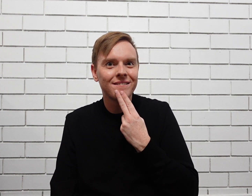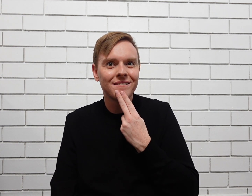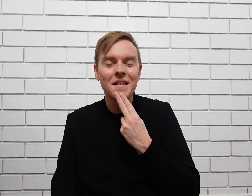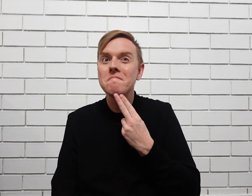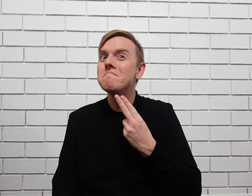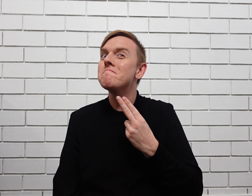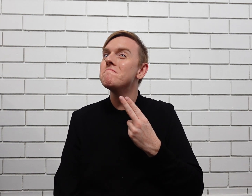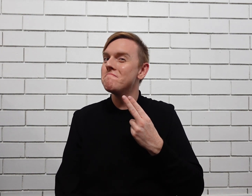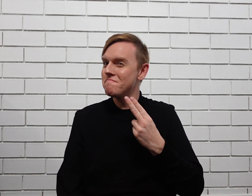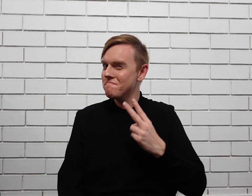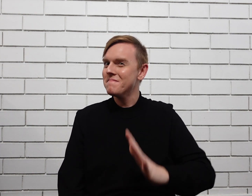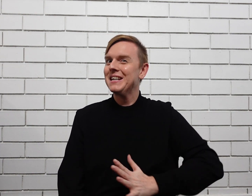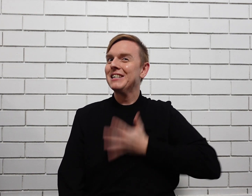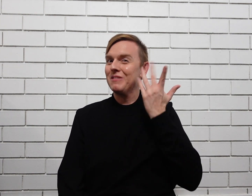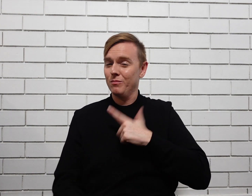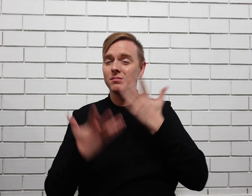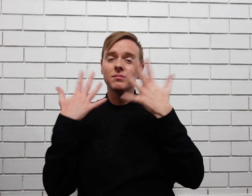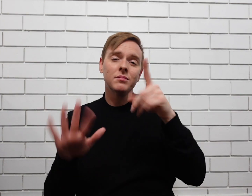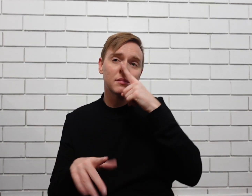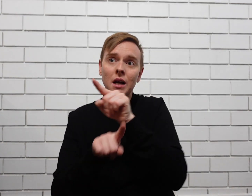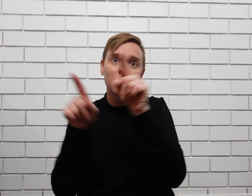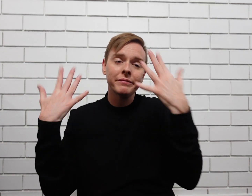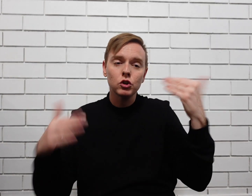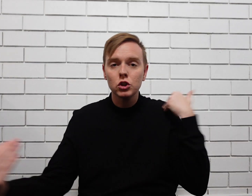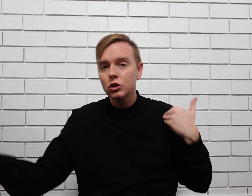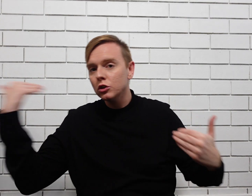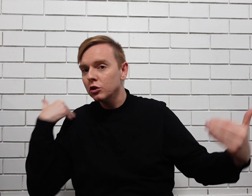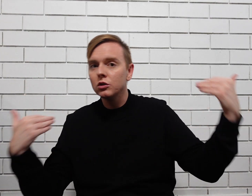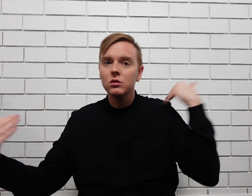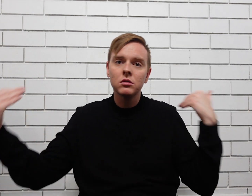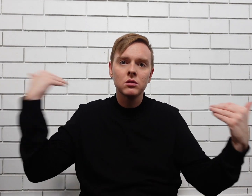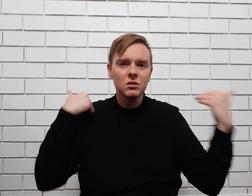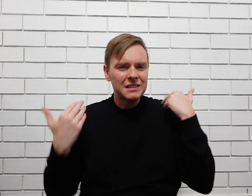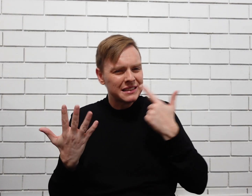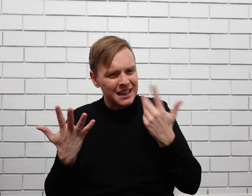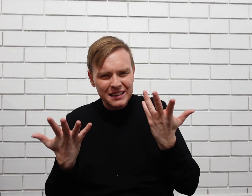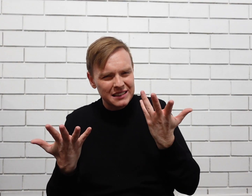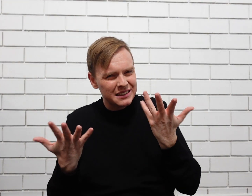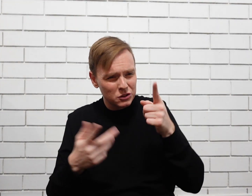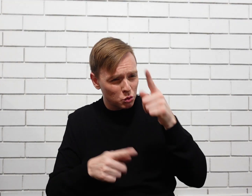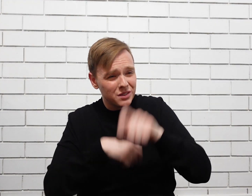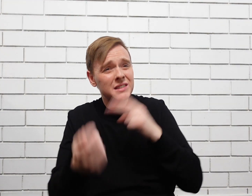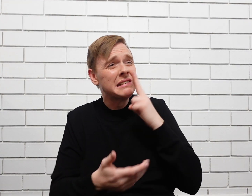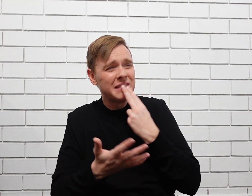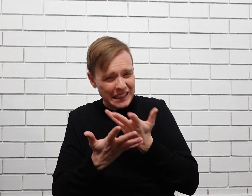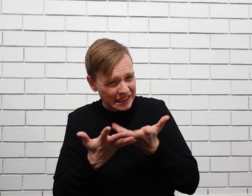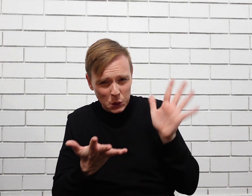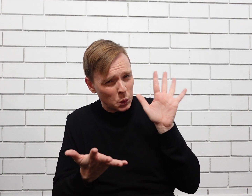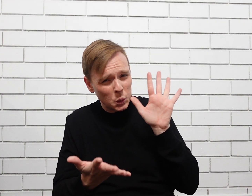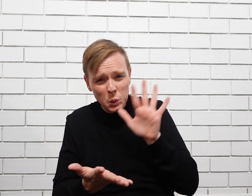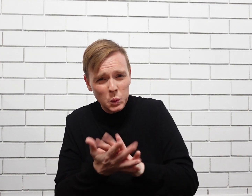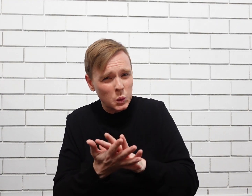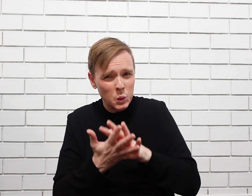It will be an interesting topic because I have been asked a lot from various people asking me how did I became Deaf.